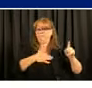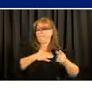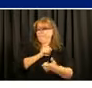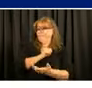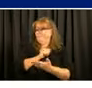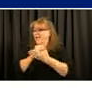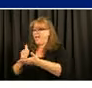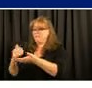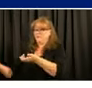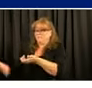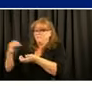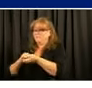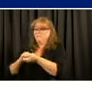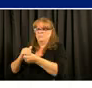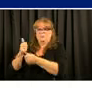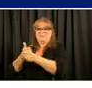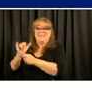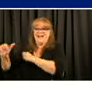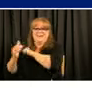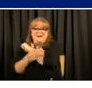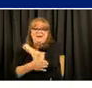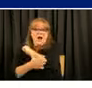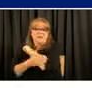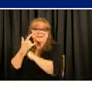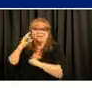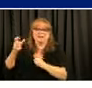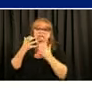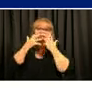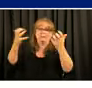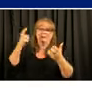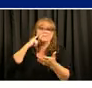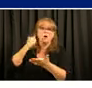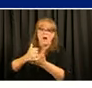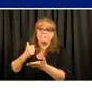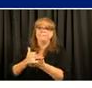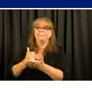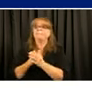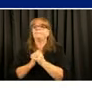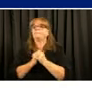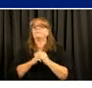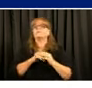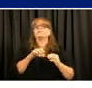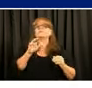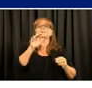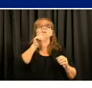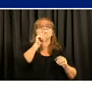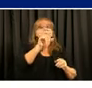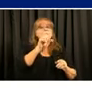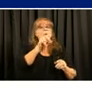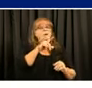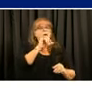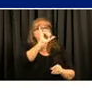objective and metrics and data are there for a reason they put a process in place but local